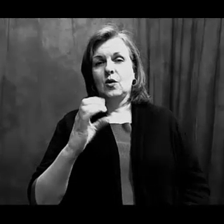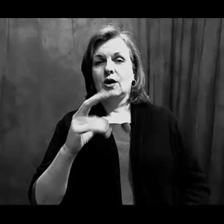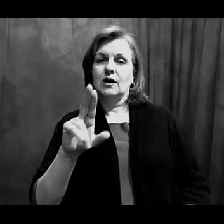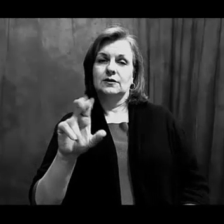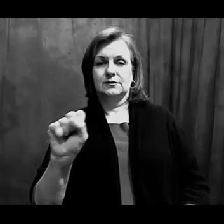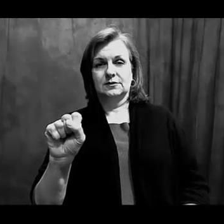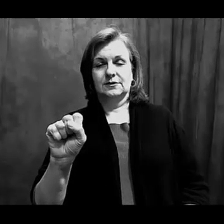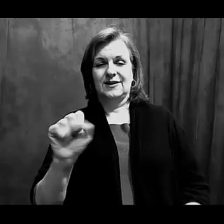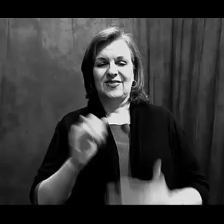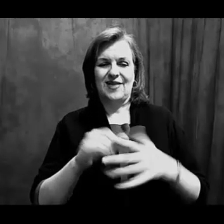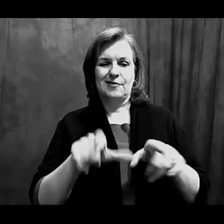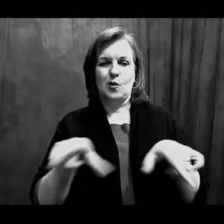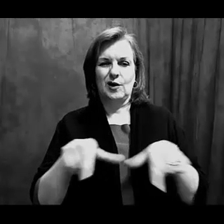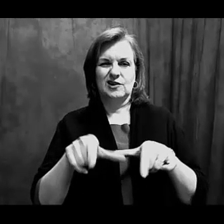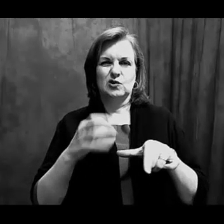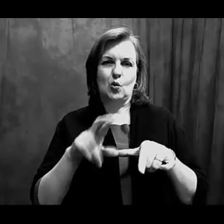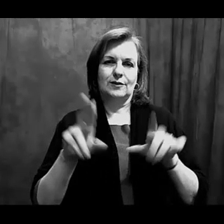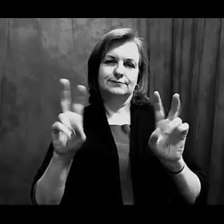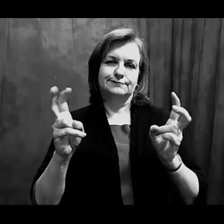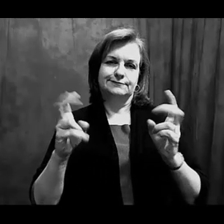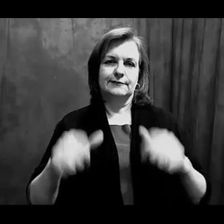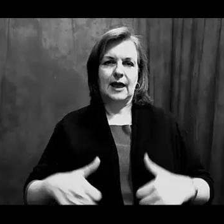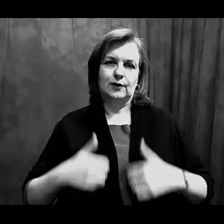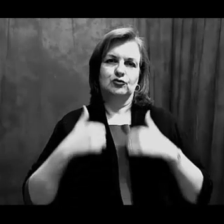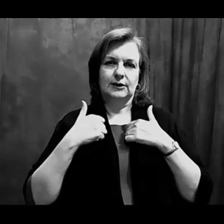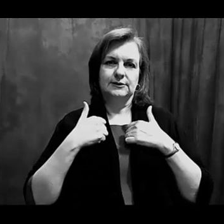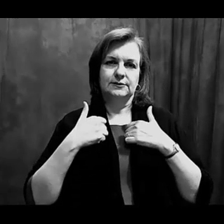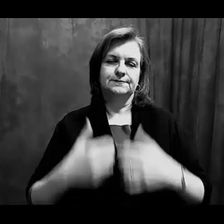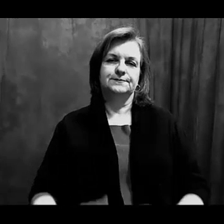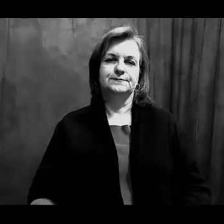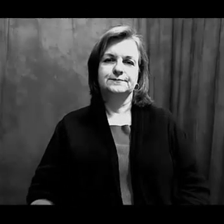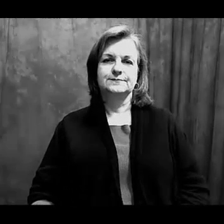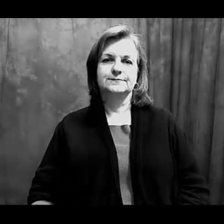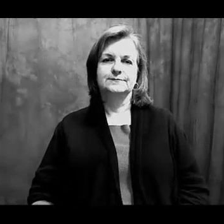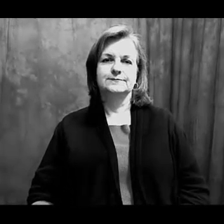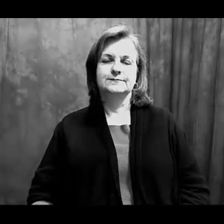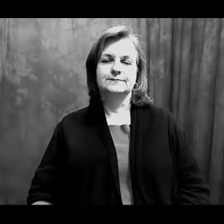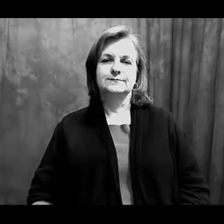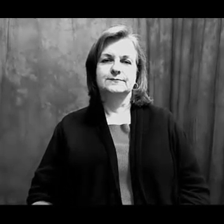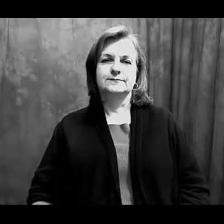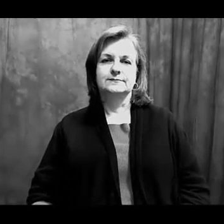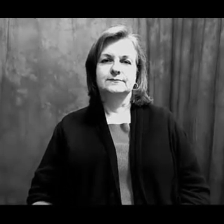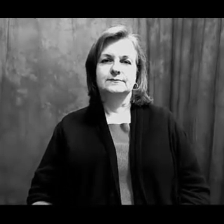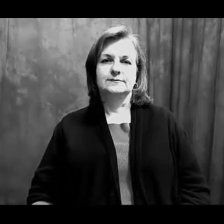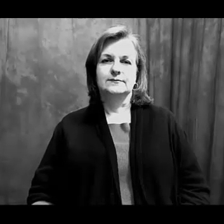this location or address